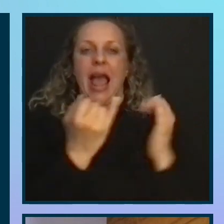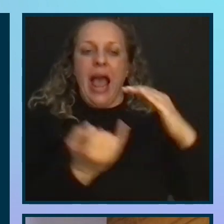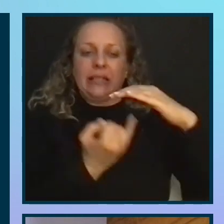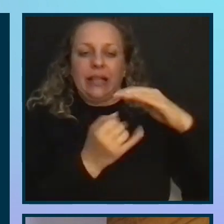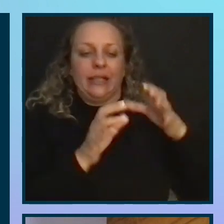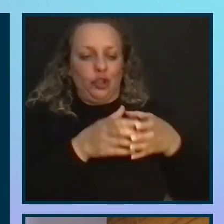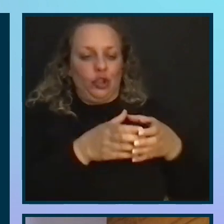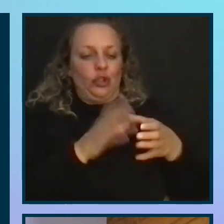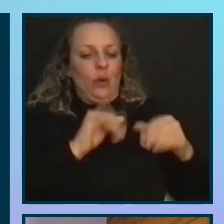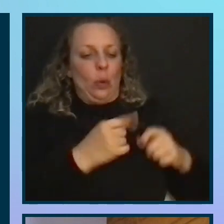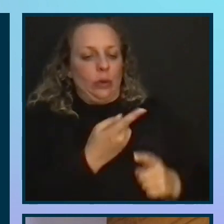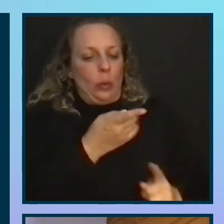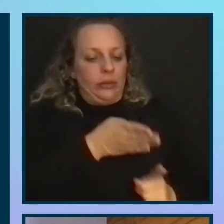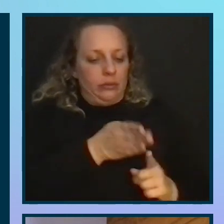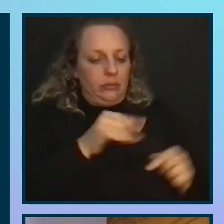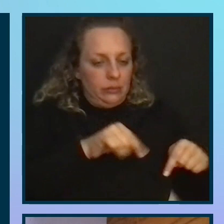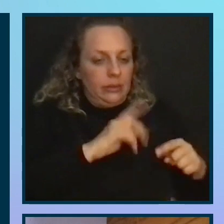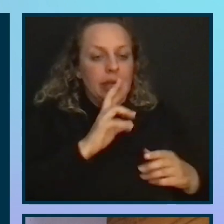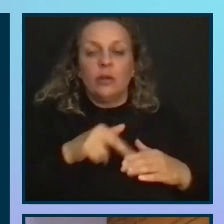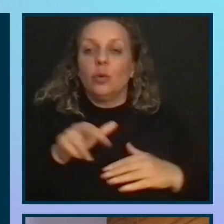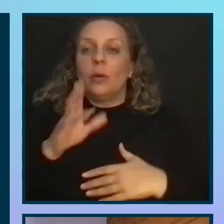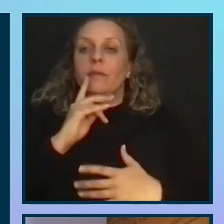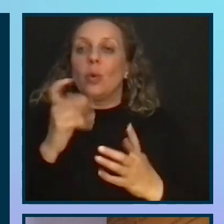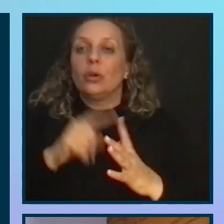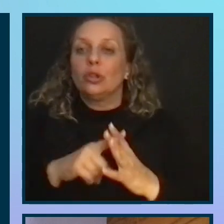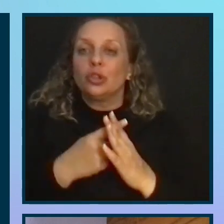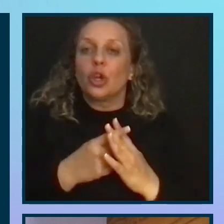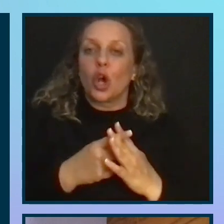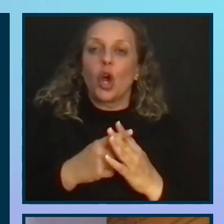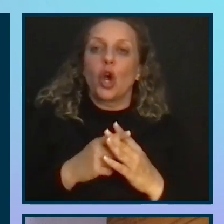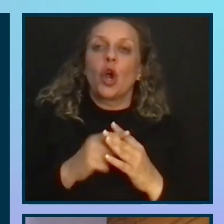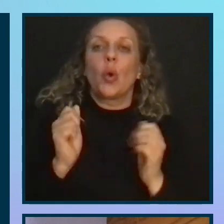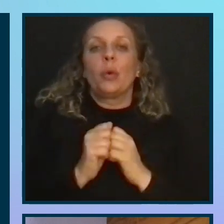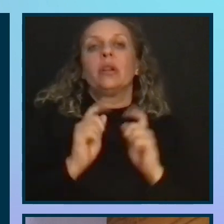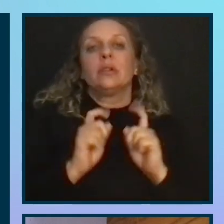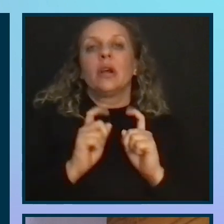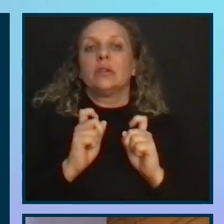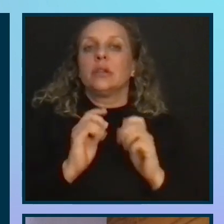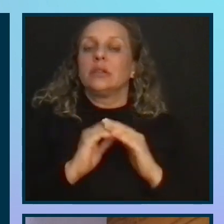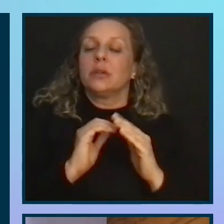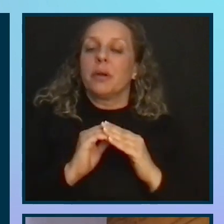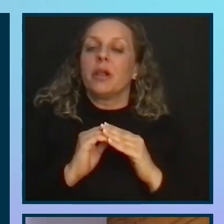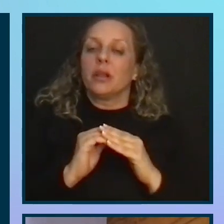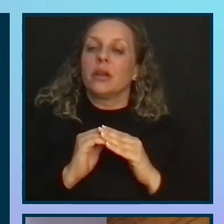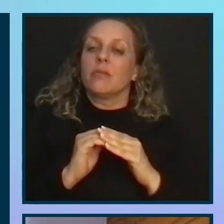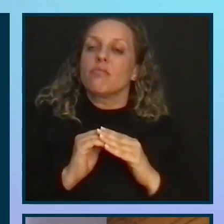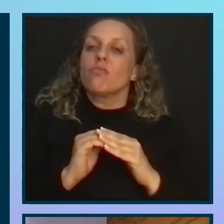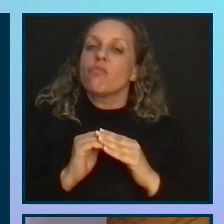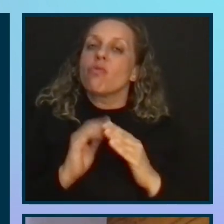And it's a really good reference for anyone starting out with testing accessibility on our mobile app